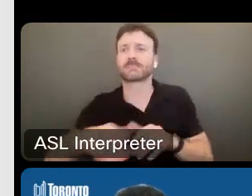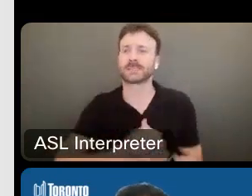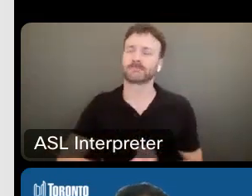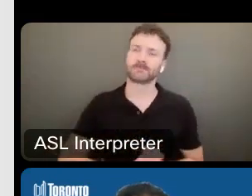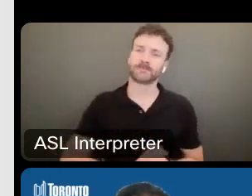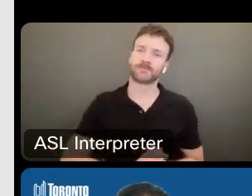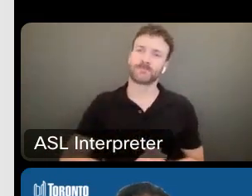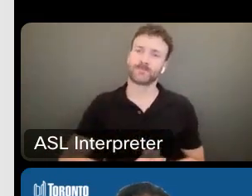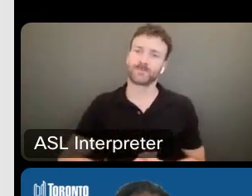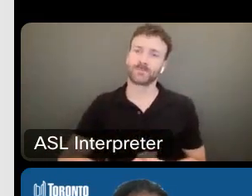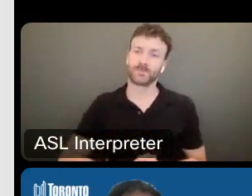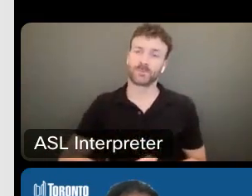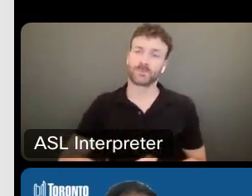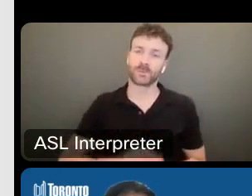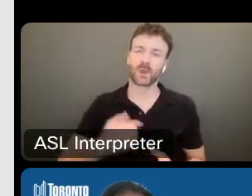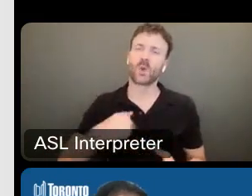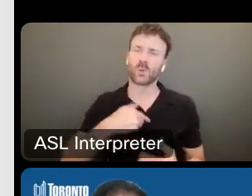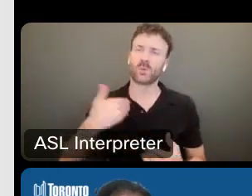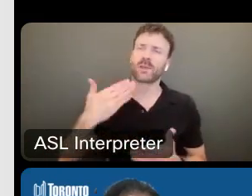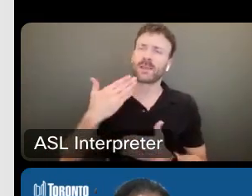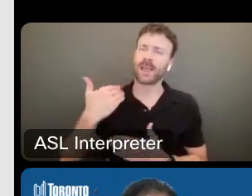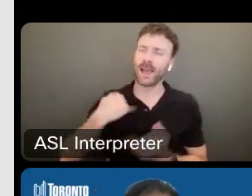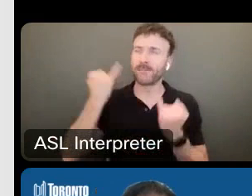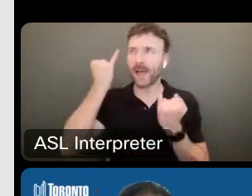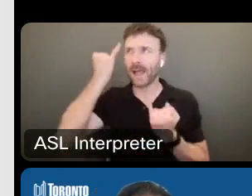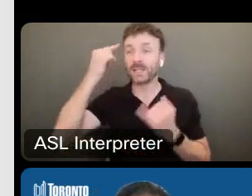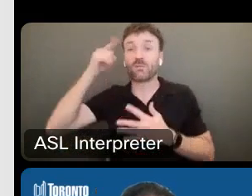We have ideas that kind of get us started, but we need to go through each one of the